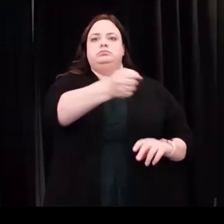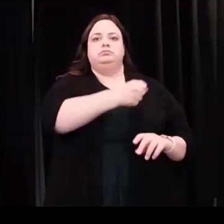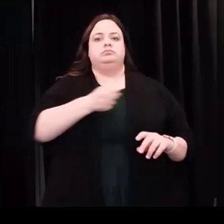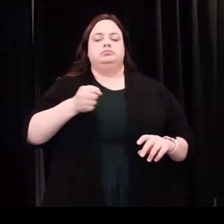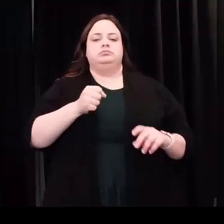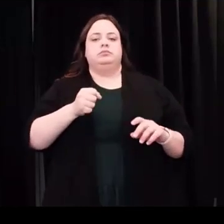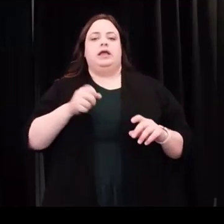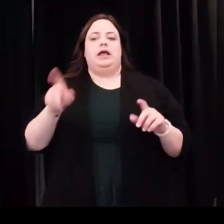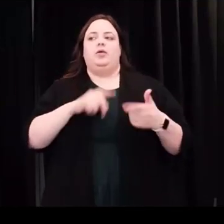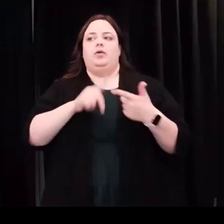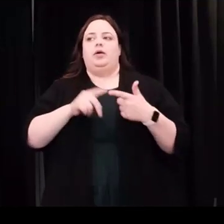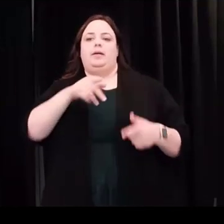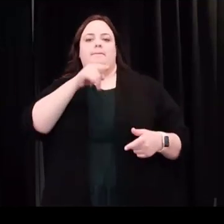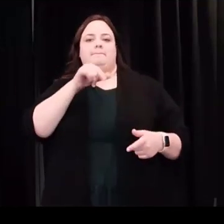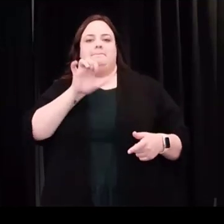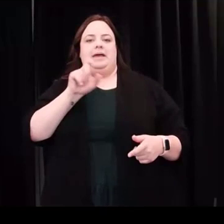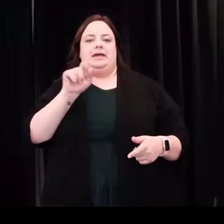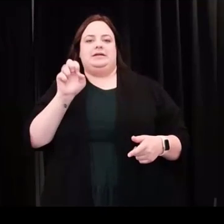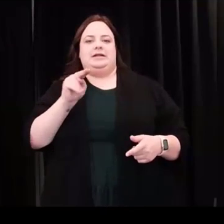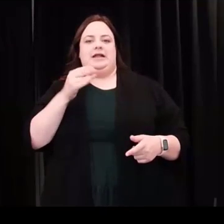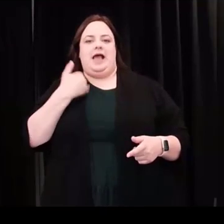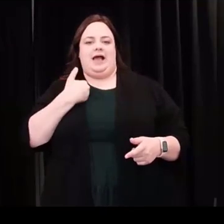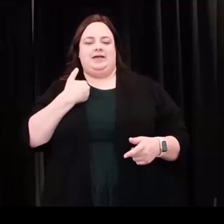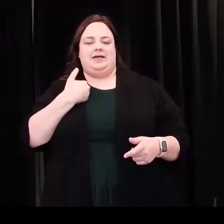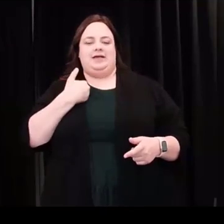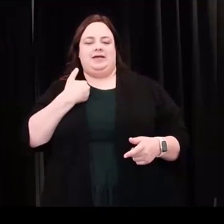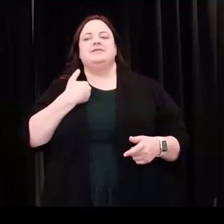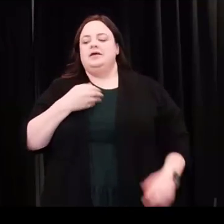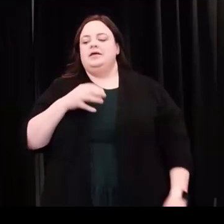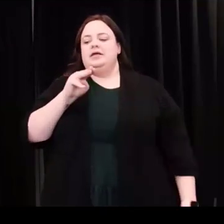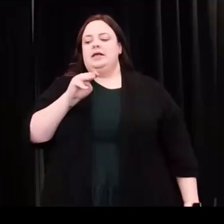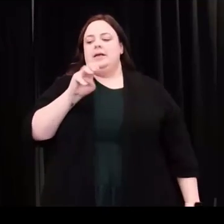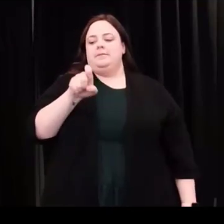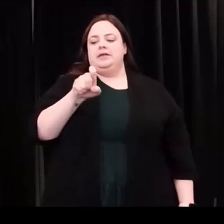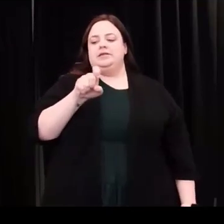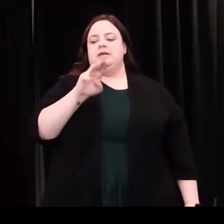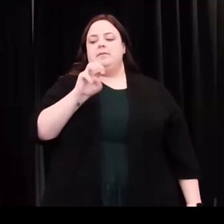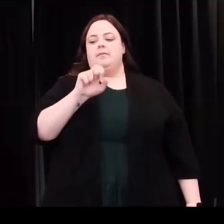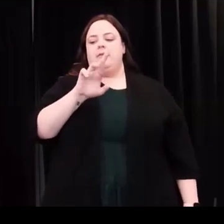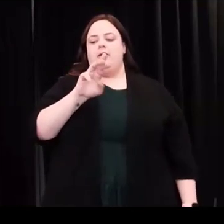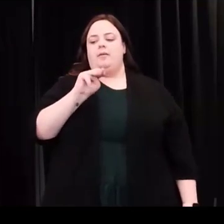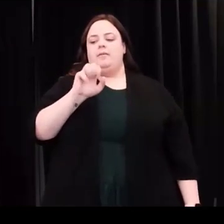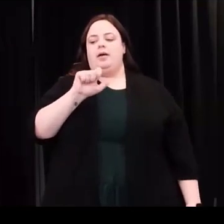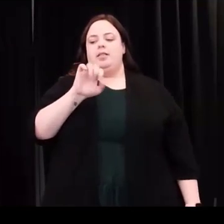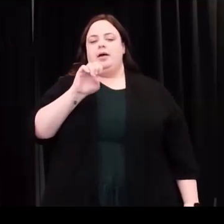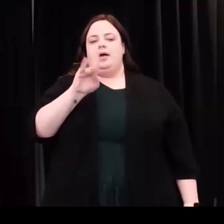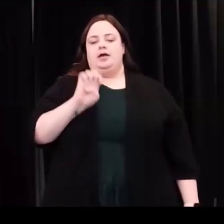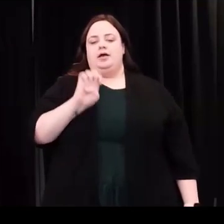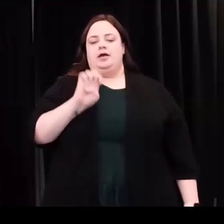get that. Oh Peyton's got one. Okay so this is Mx. Marmalade, she is a female who is 58 years